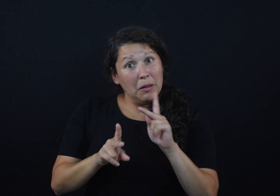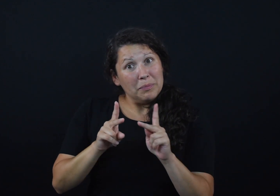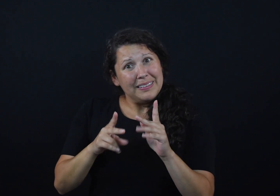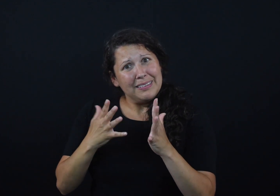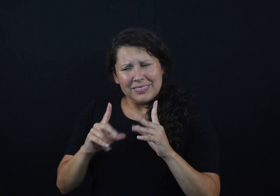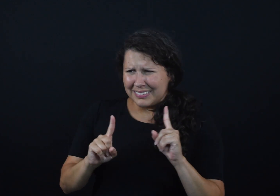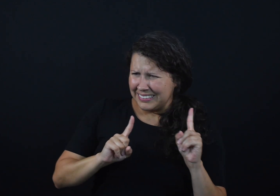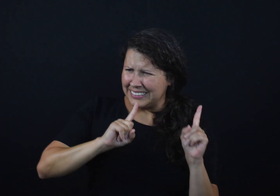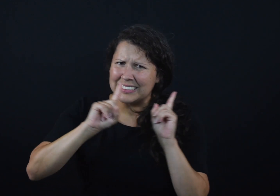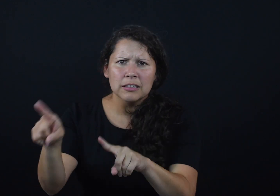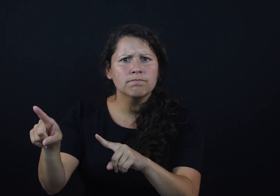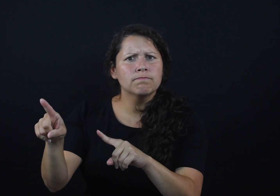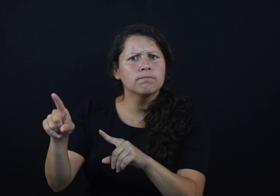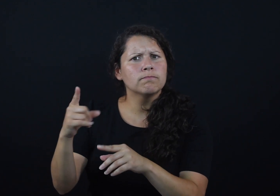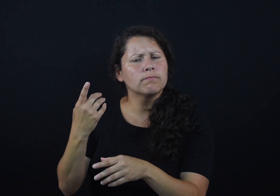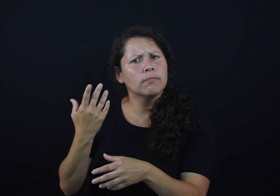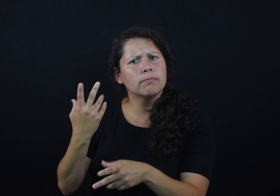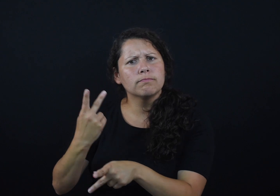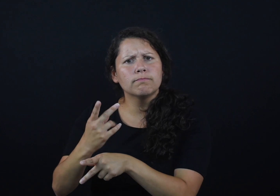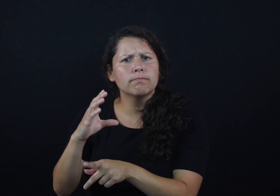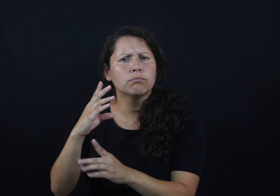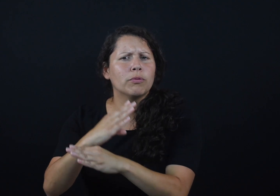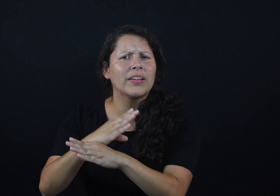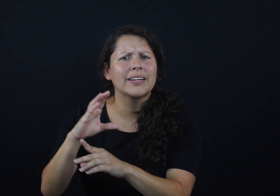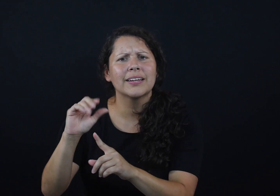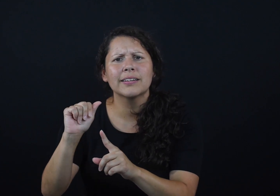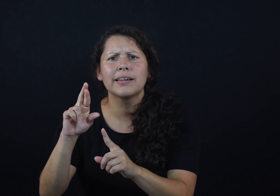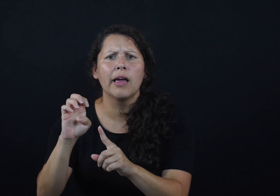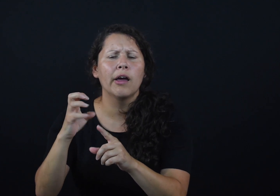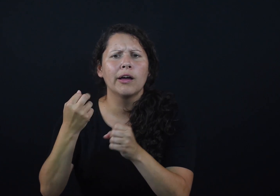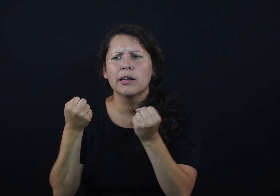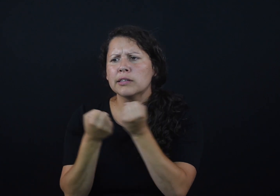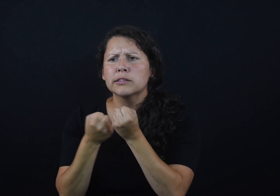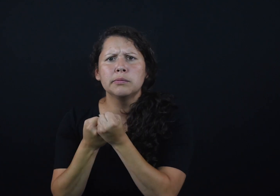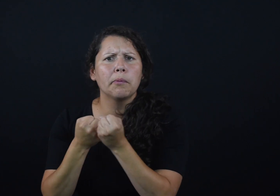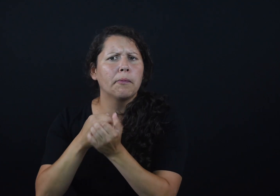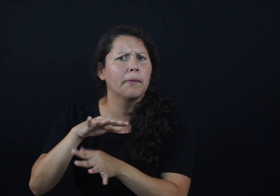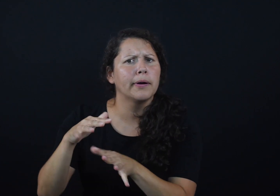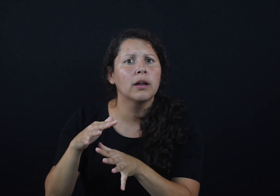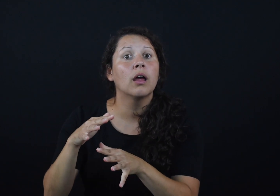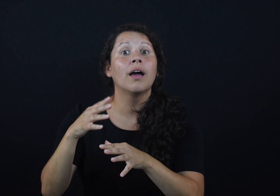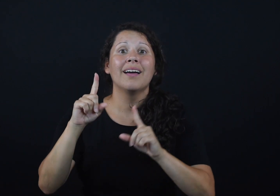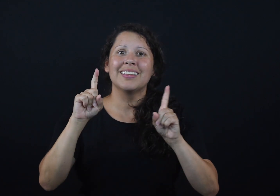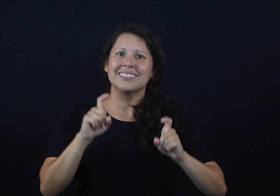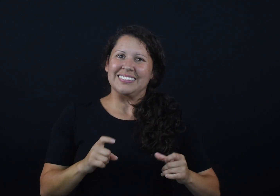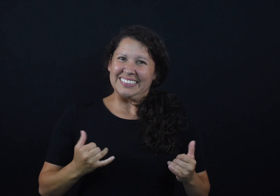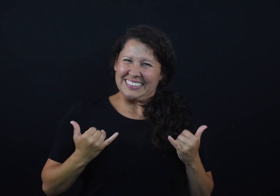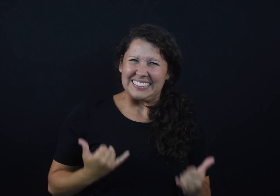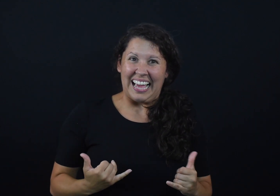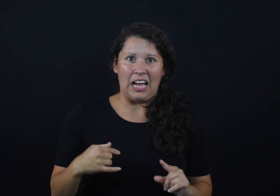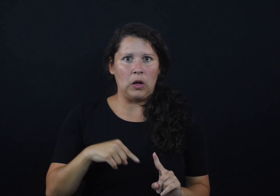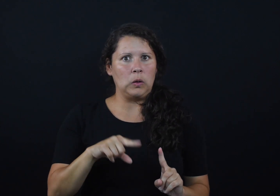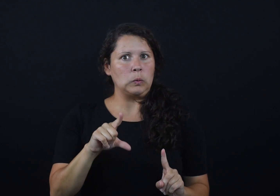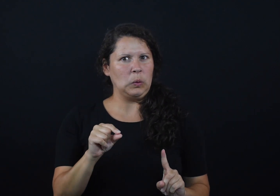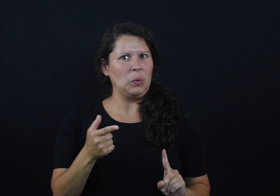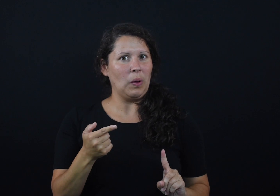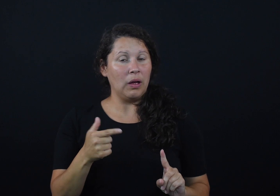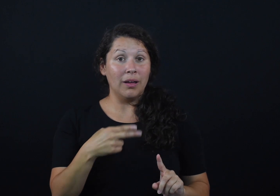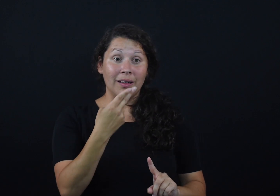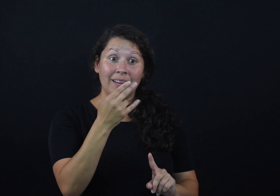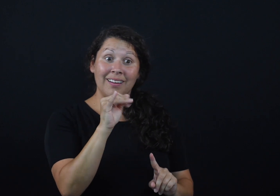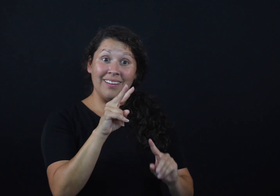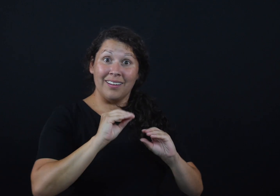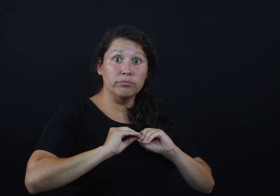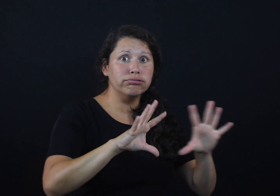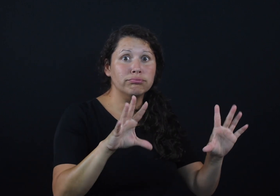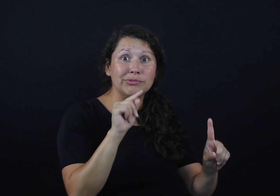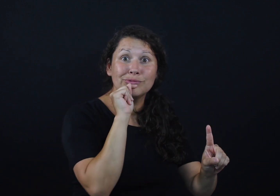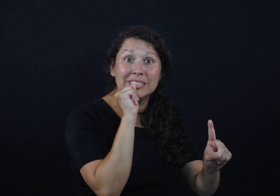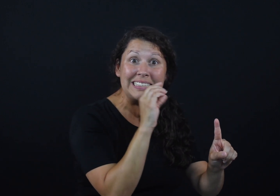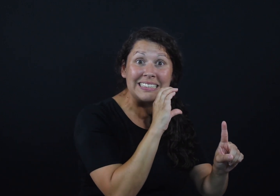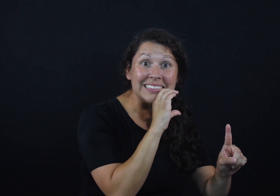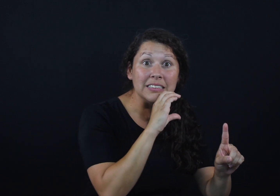care and testing now in 2021. The HIV outbreaks in the Twin Cities and Duluth area